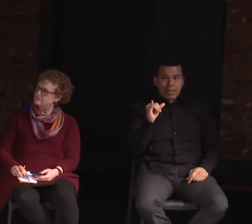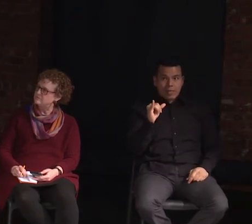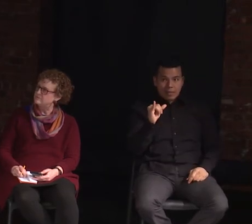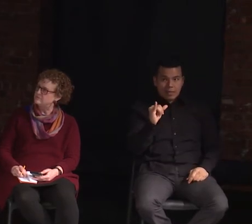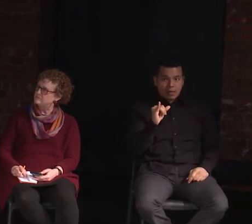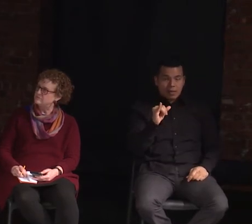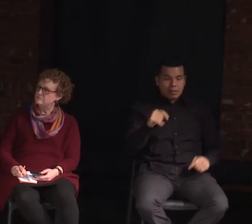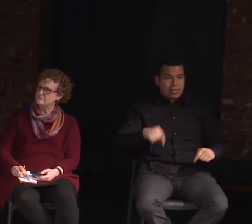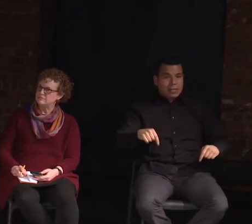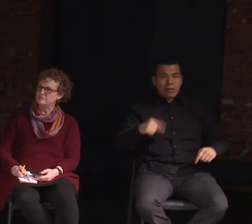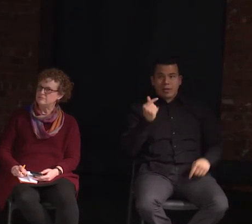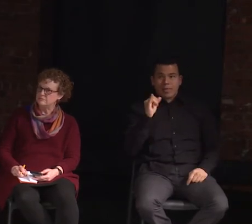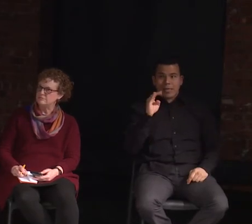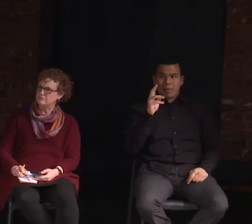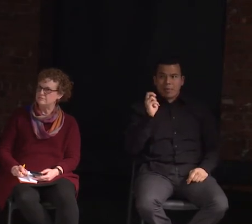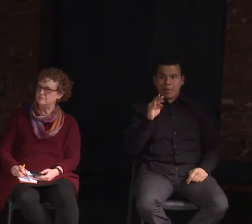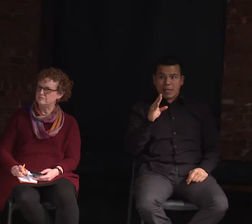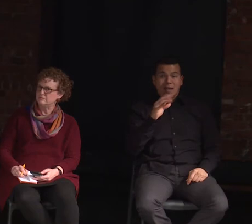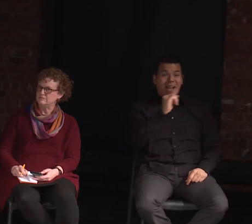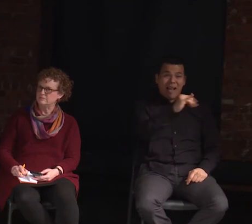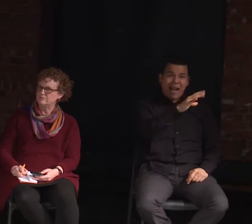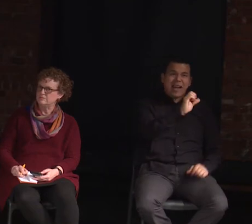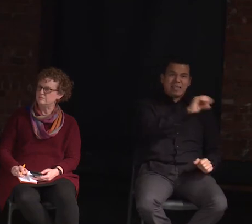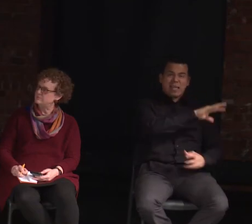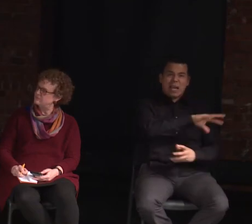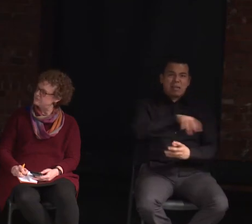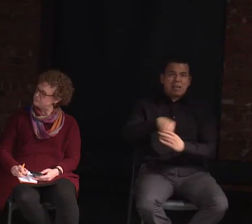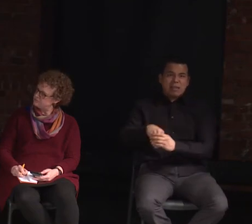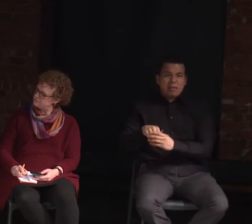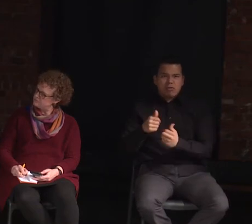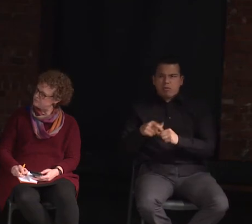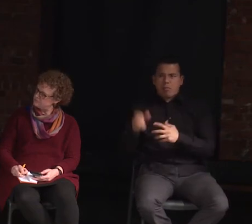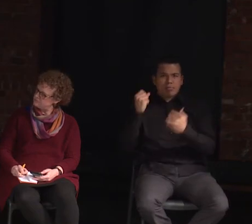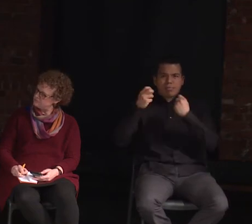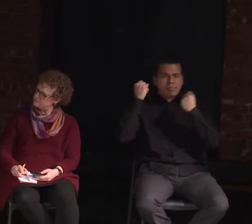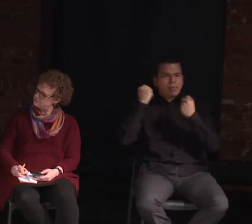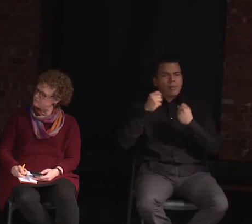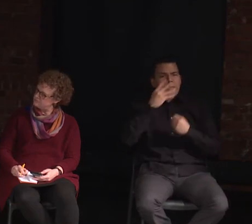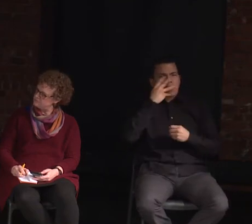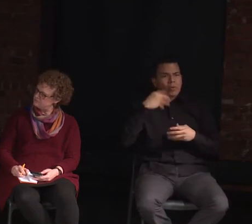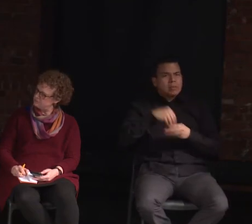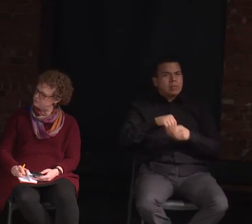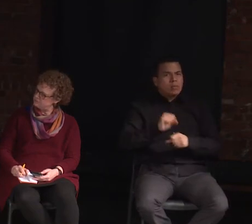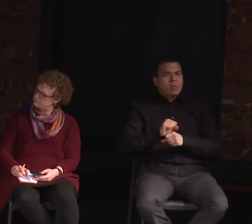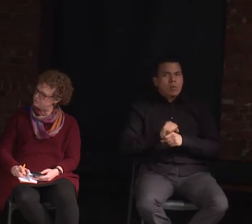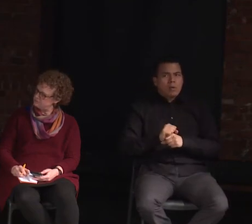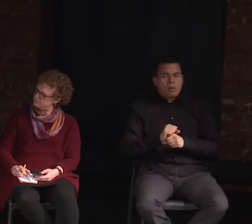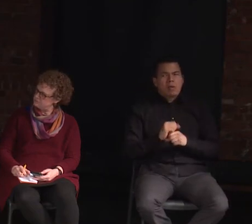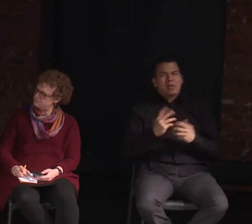This is a complicated question, a question of vocabulary, but I just wanted to say that we've been thinking carefully about that.